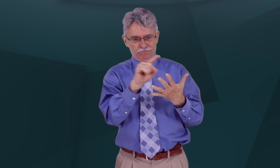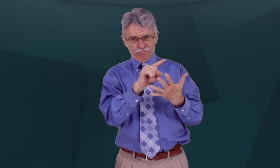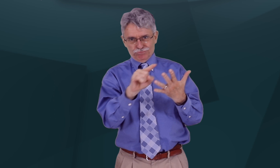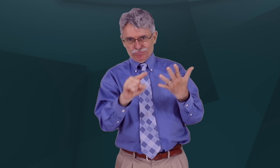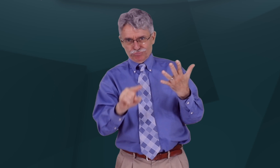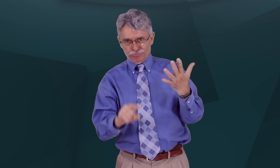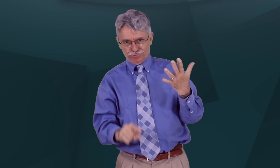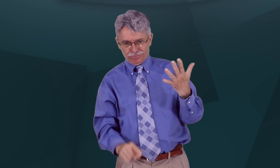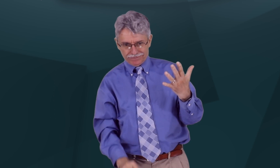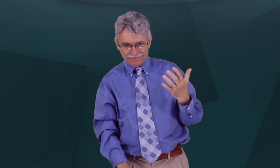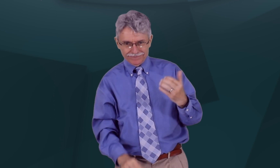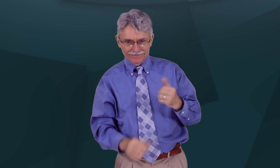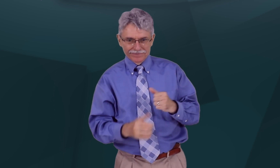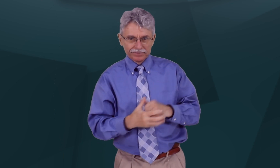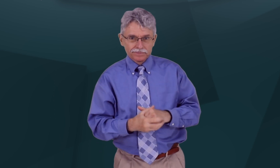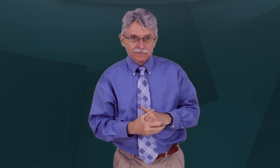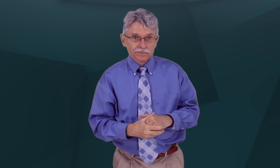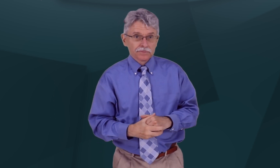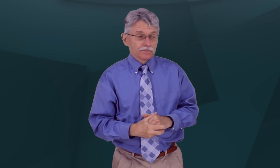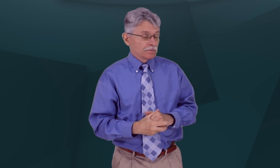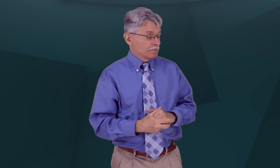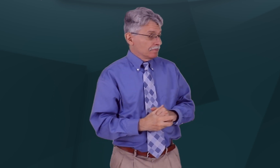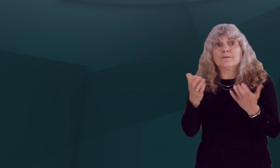You know? Deaf people can do any variety of jobs.